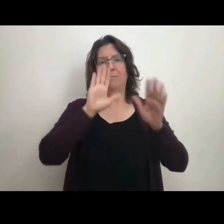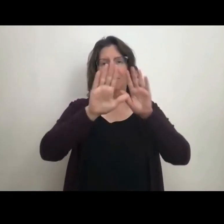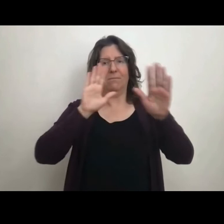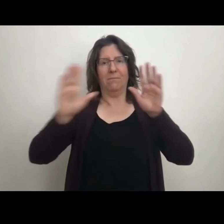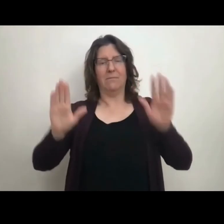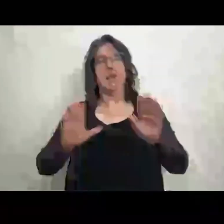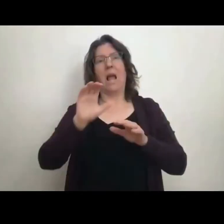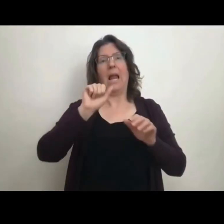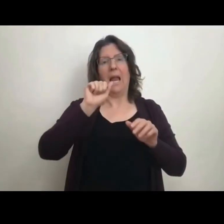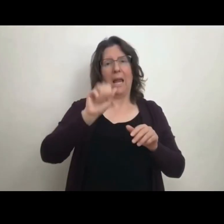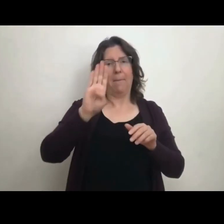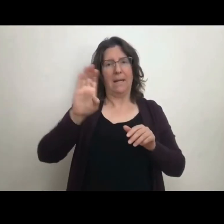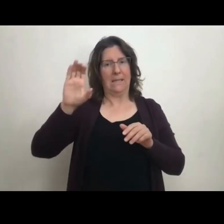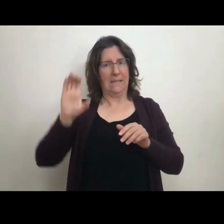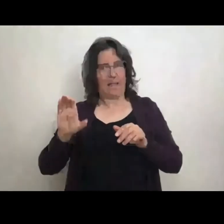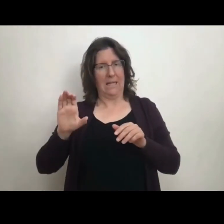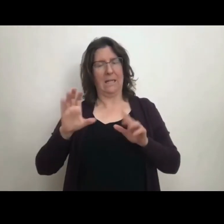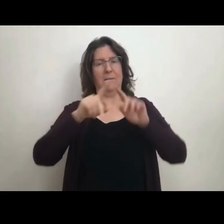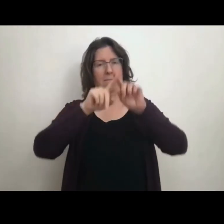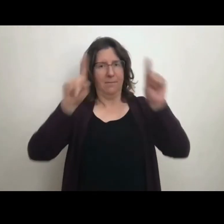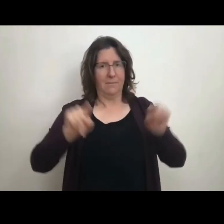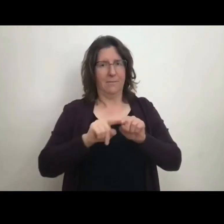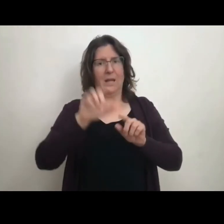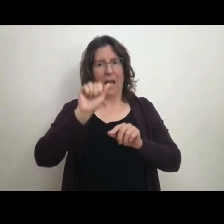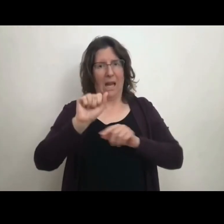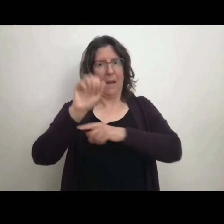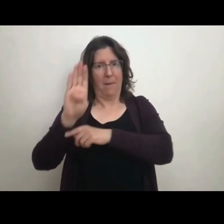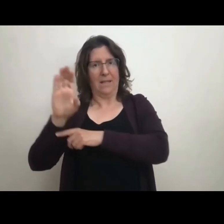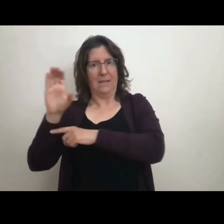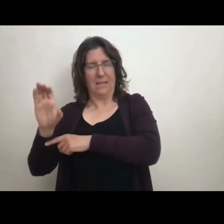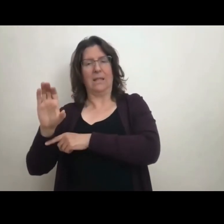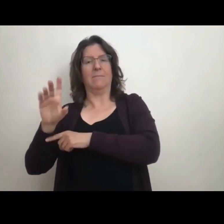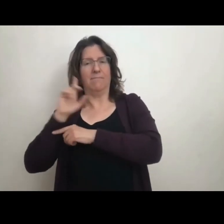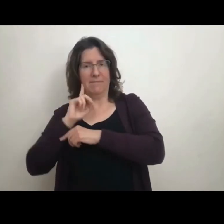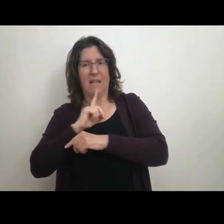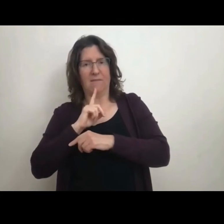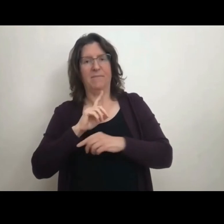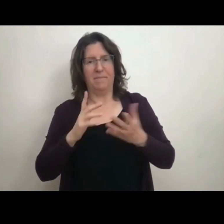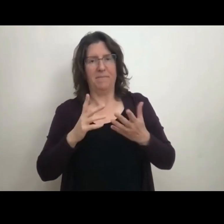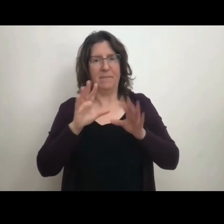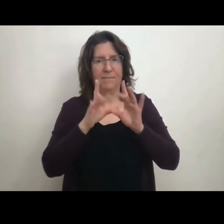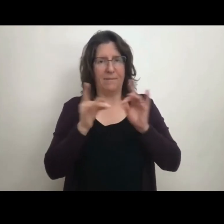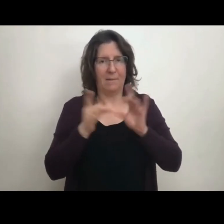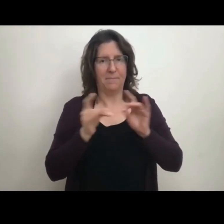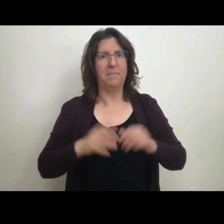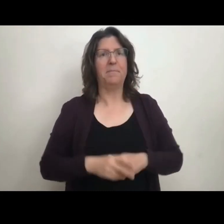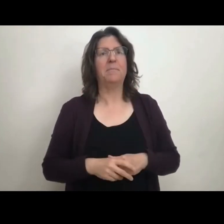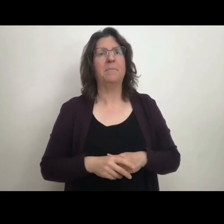and the children drew fingerspelling alphabet handshapes, which were hung on the tree.